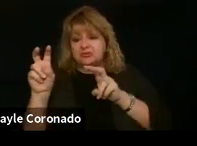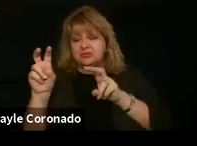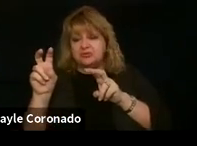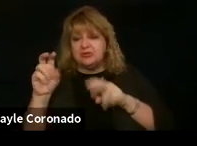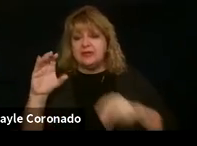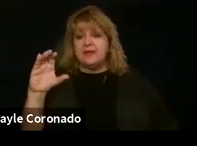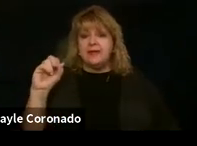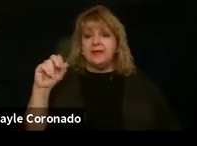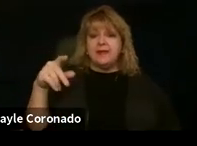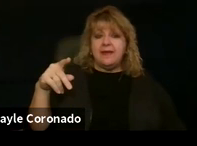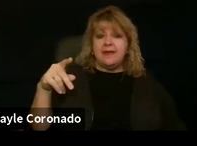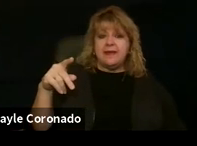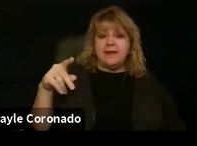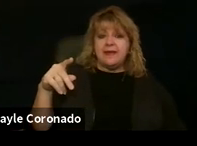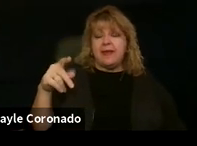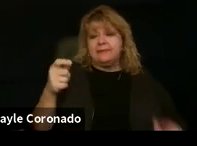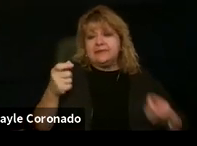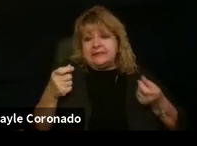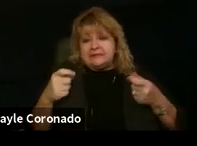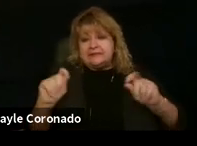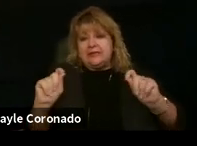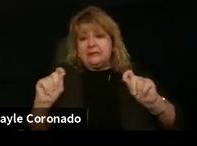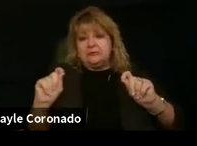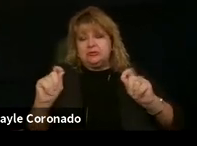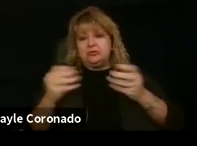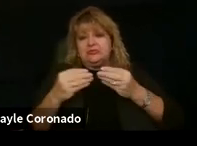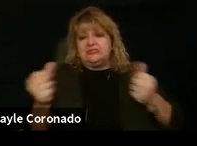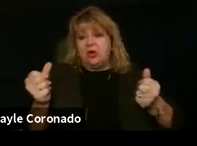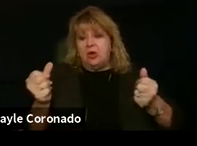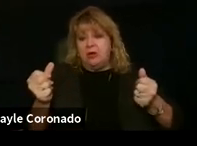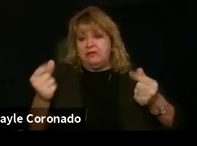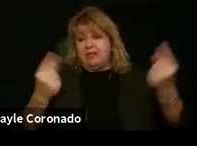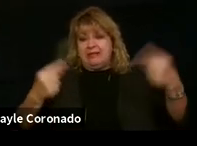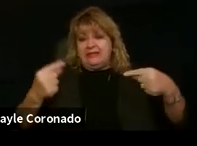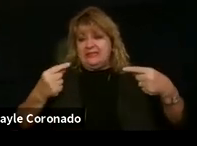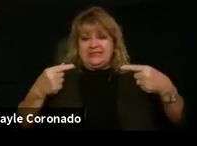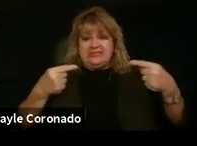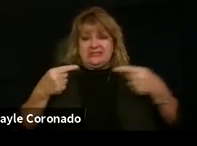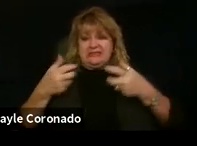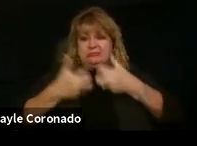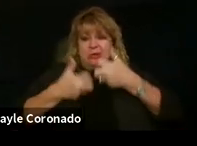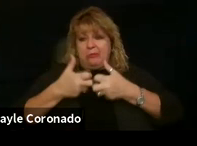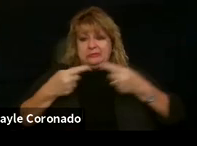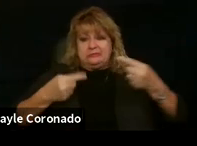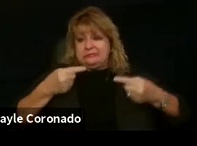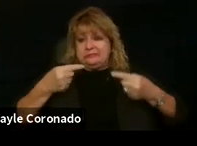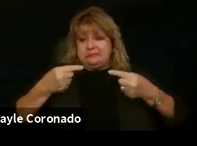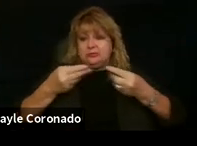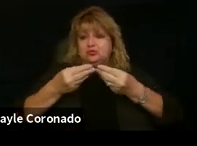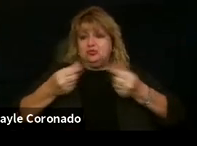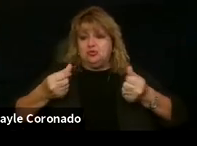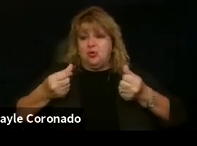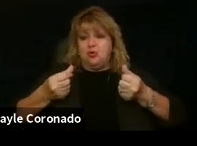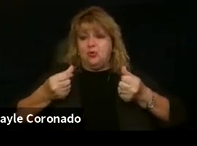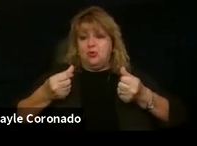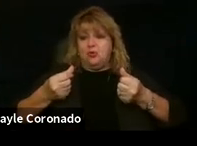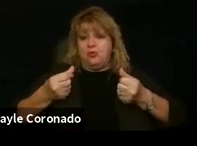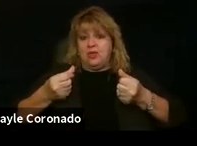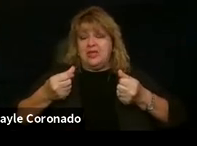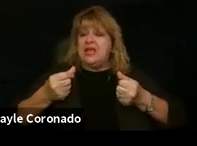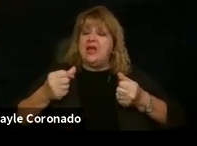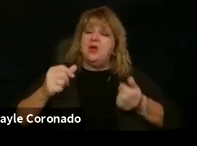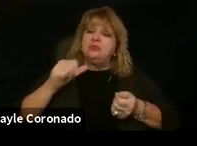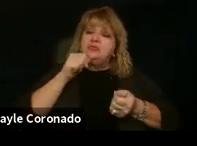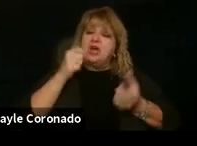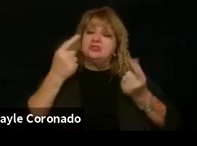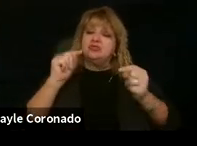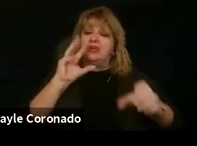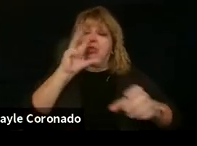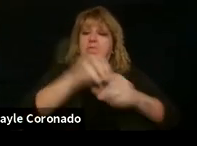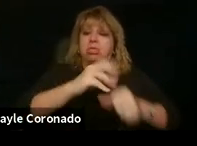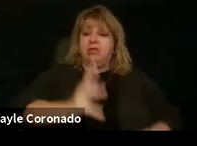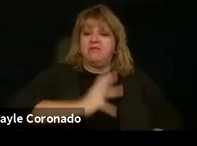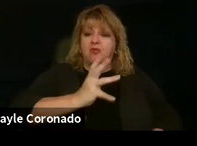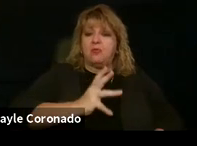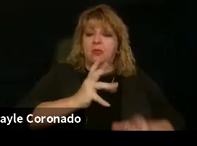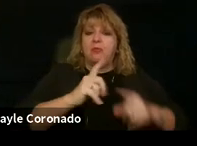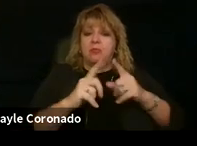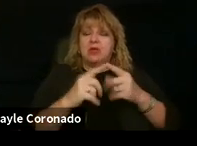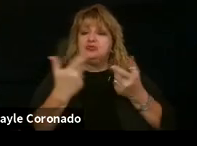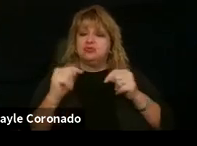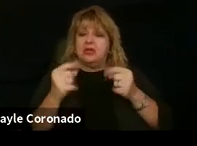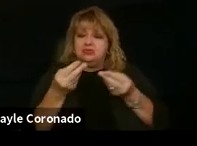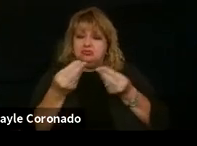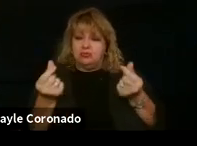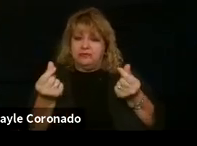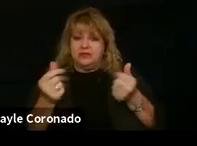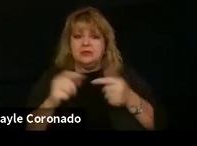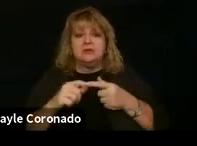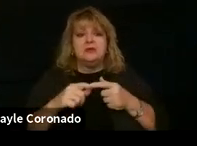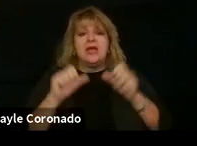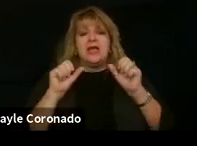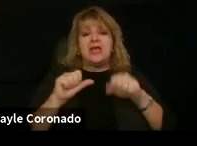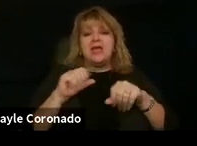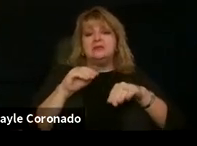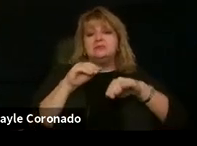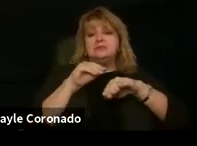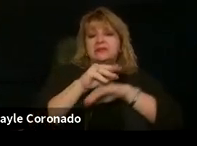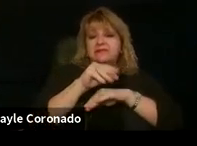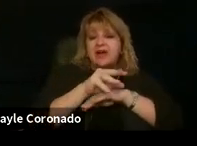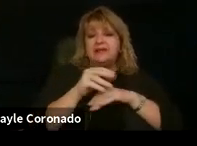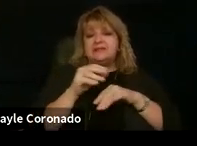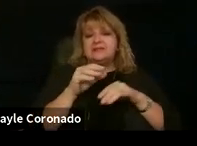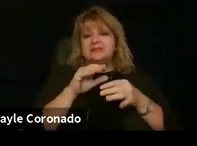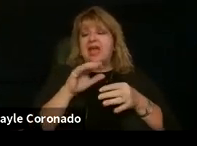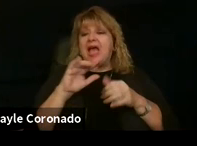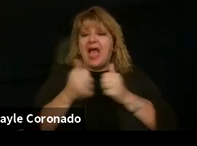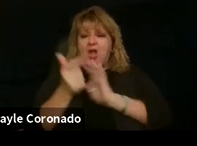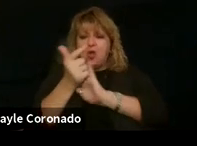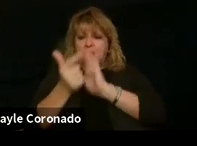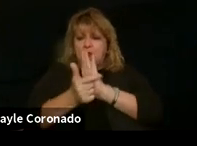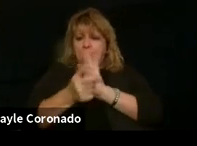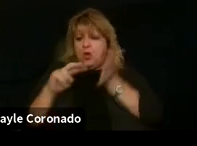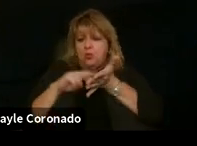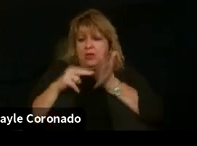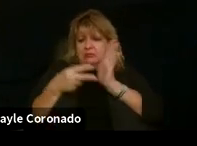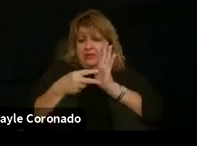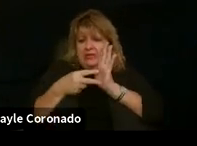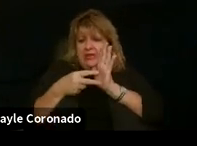Kappa tends to resolve disputes using the least formal means possible and advocacy can include providing advice and interpretation of law and guidance negotiation with a, with agencies such as VR in schools.